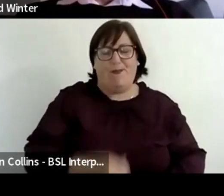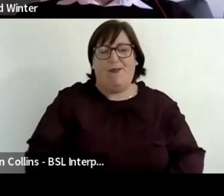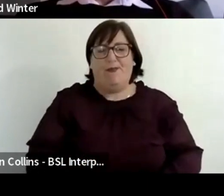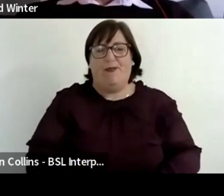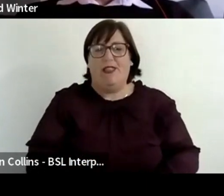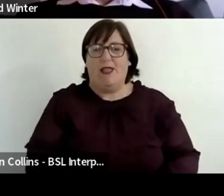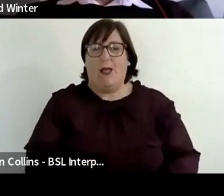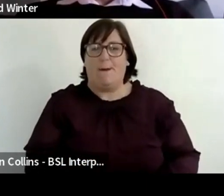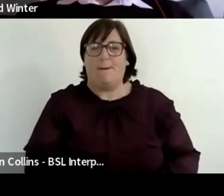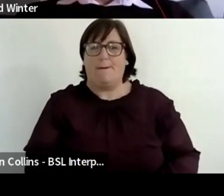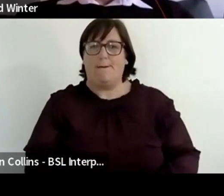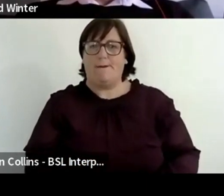There was a pun there.